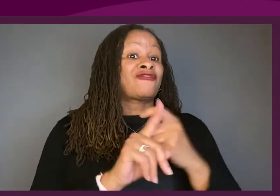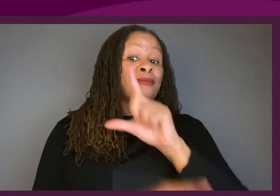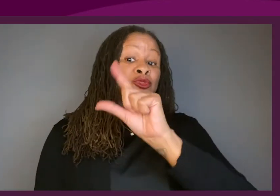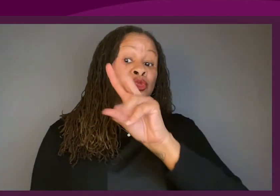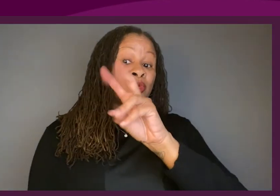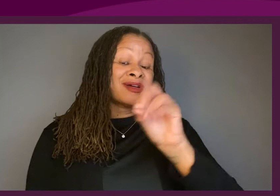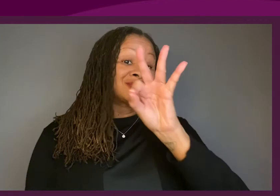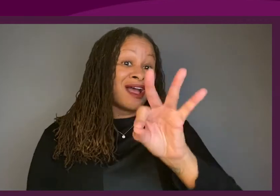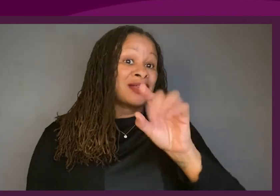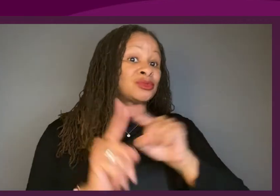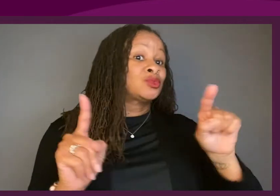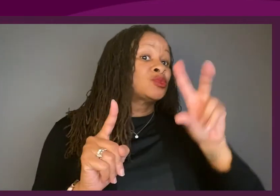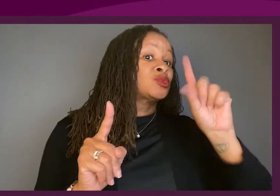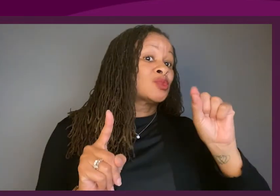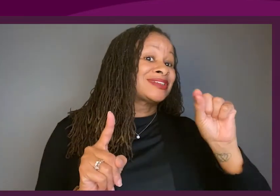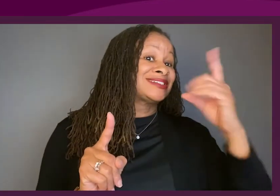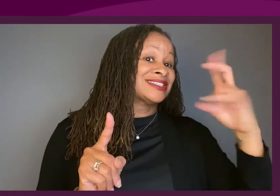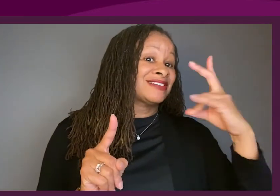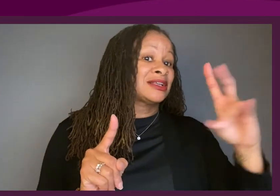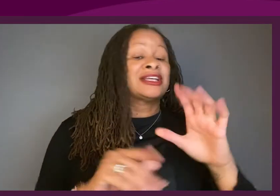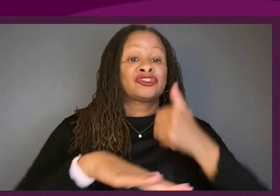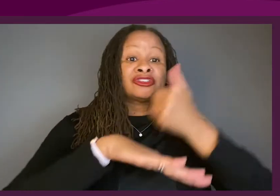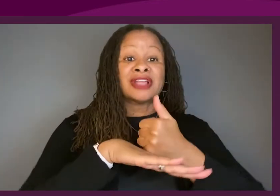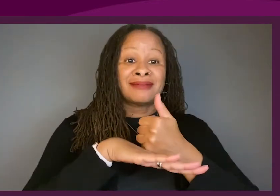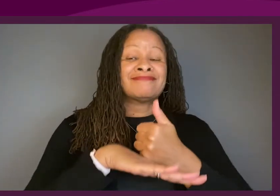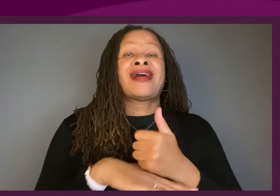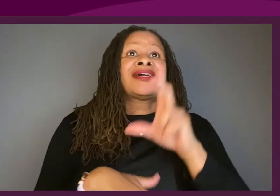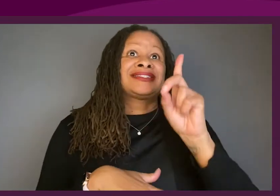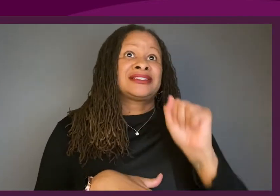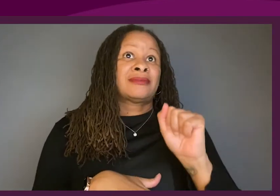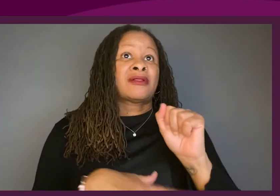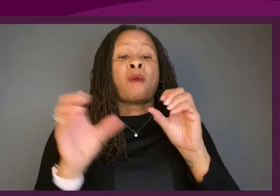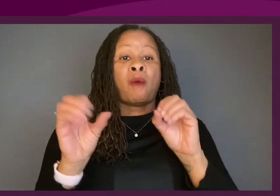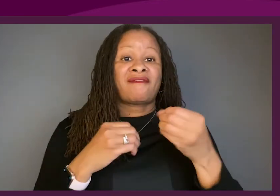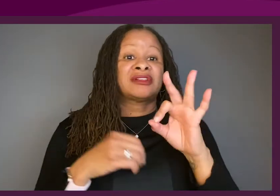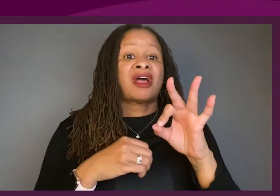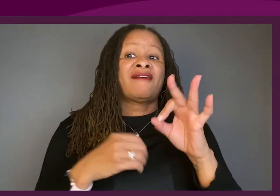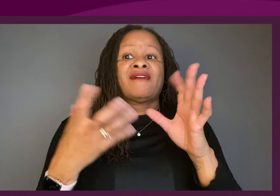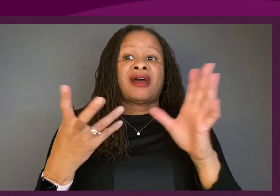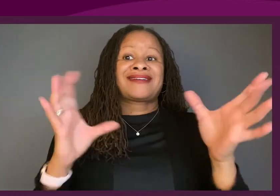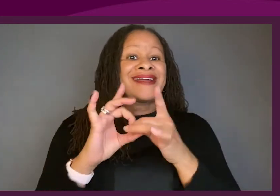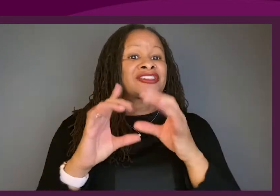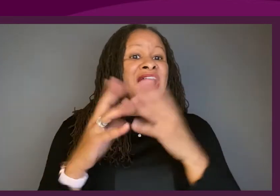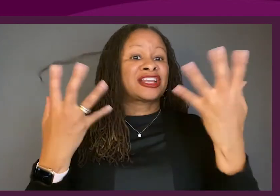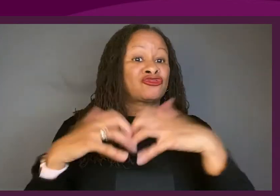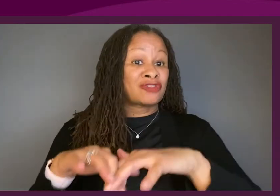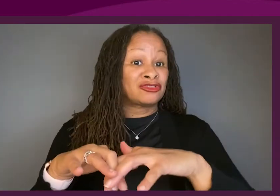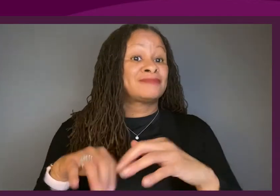She also established and directed the Office of Disability Integration and Coordination.